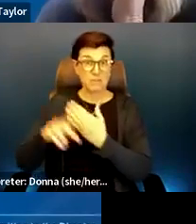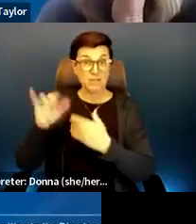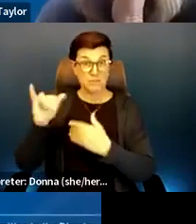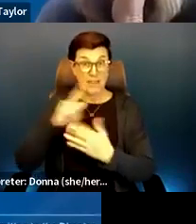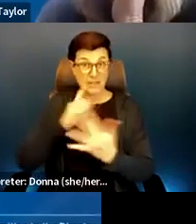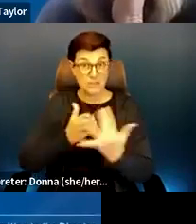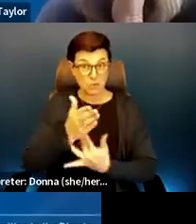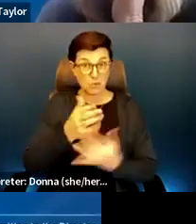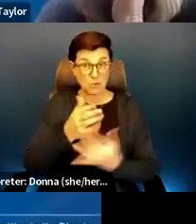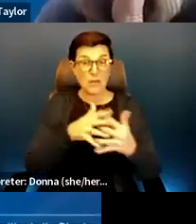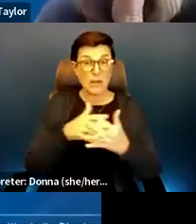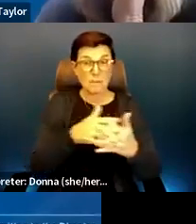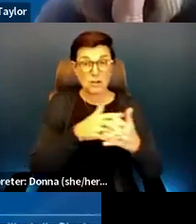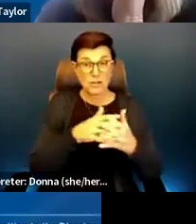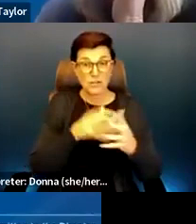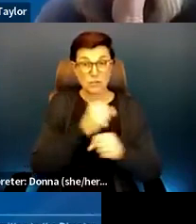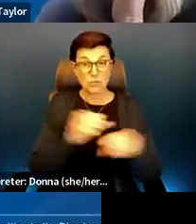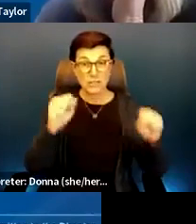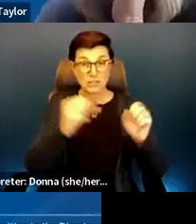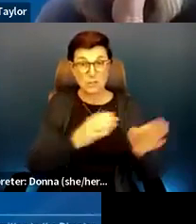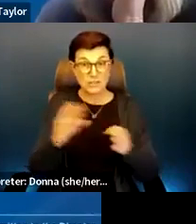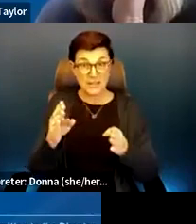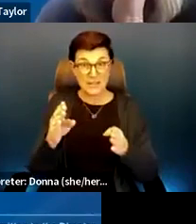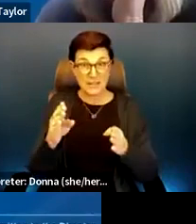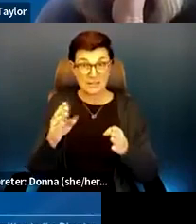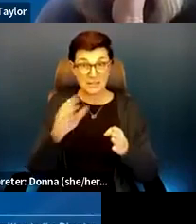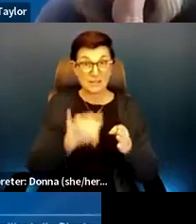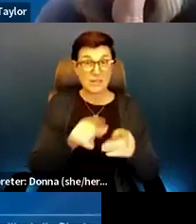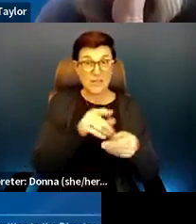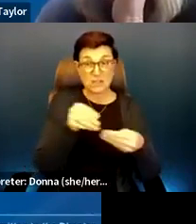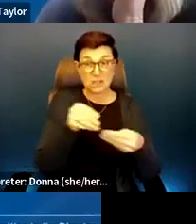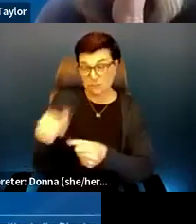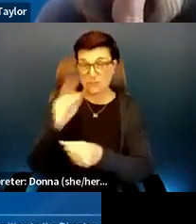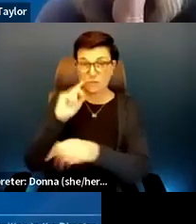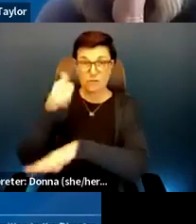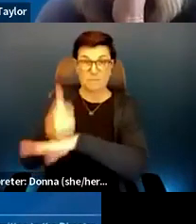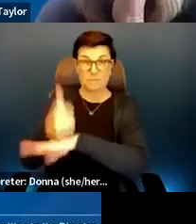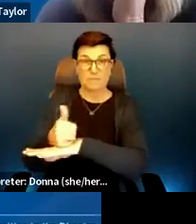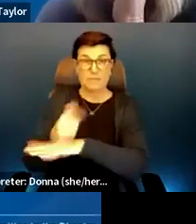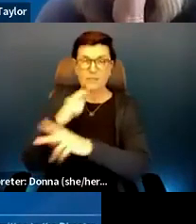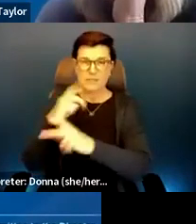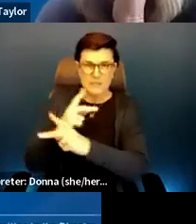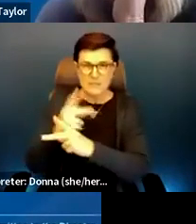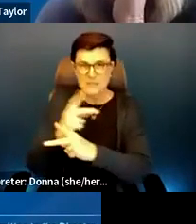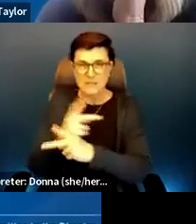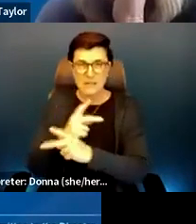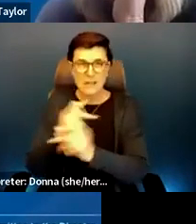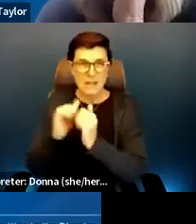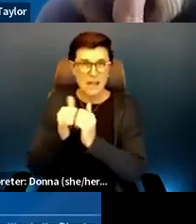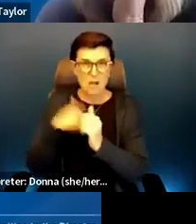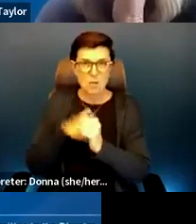to really get at looking at pathways for workers in communities.